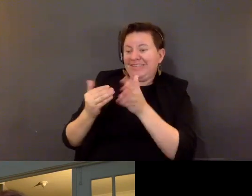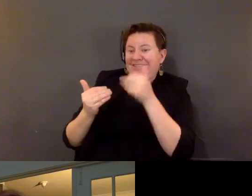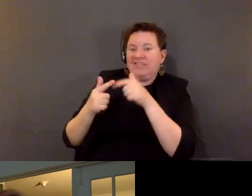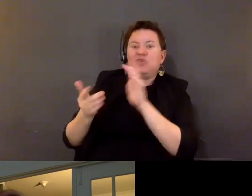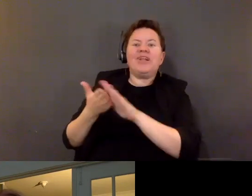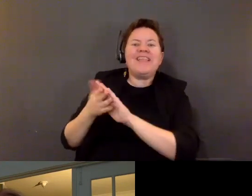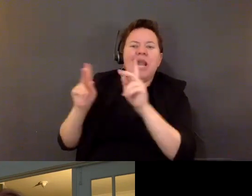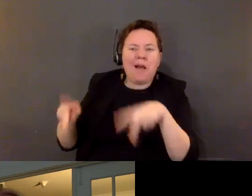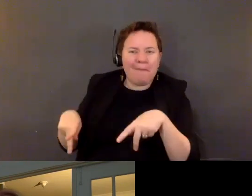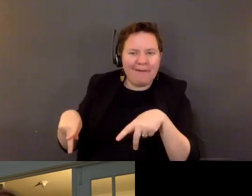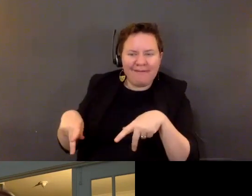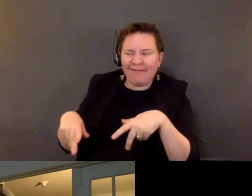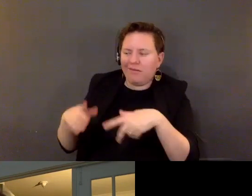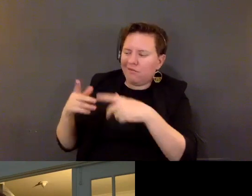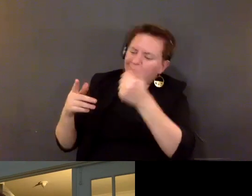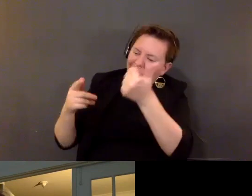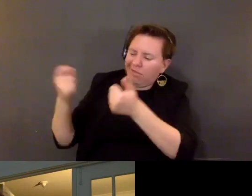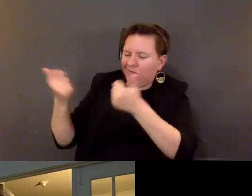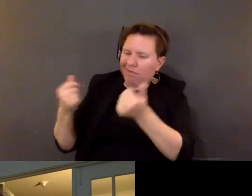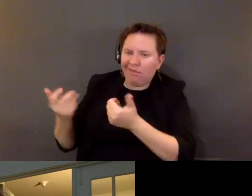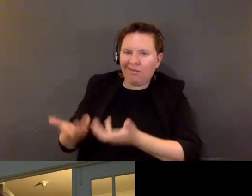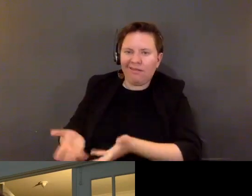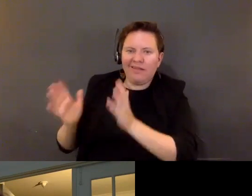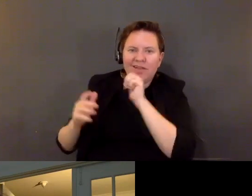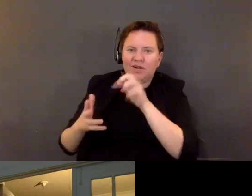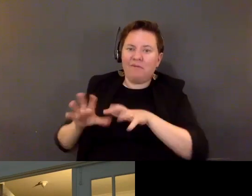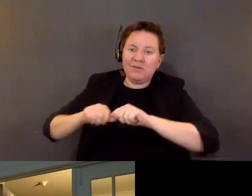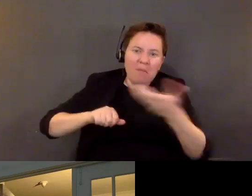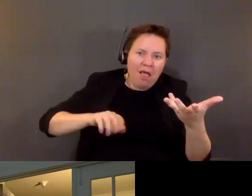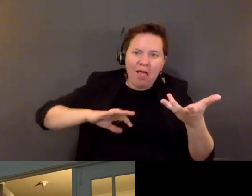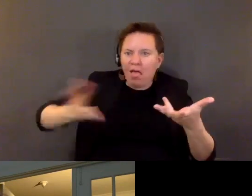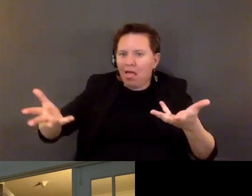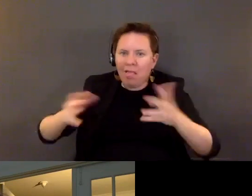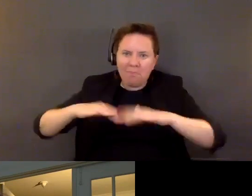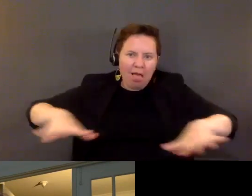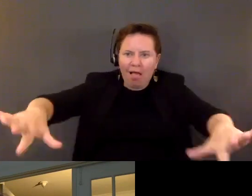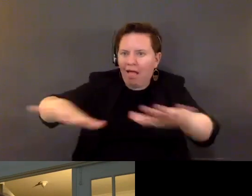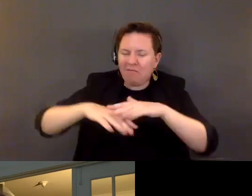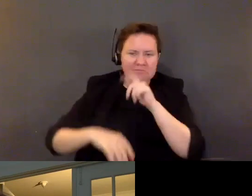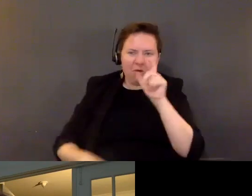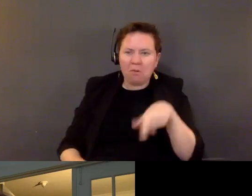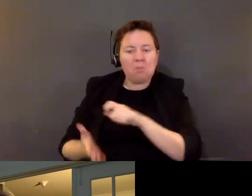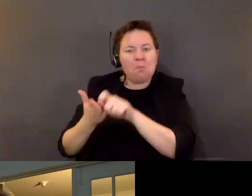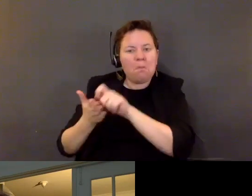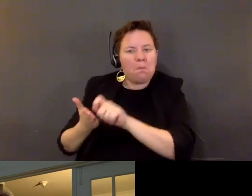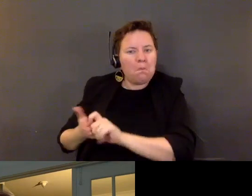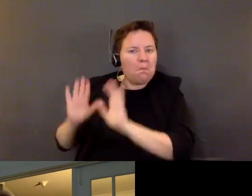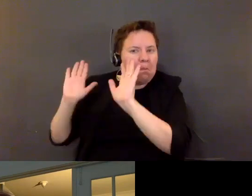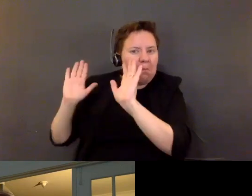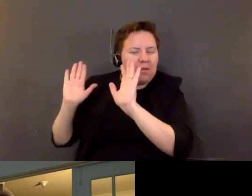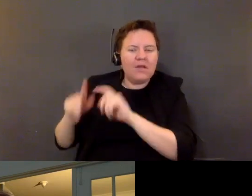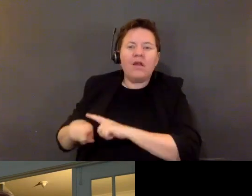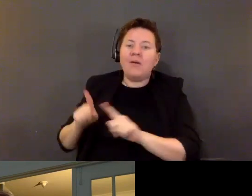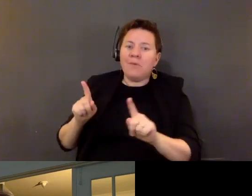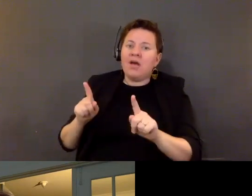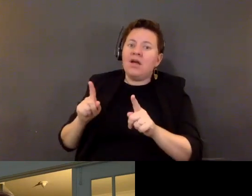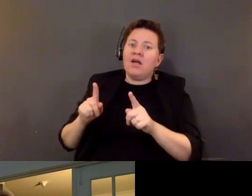i can't help it you don't have stuff spilled all over the floor um but getting to make an image